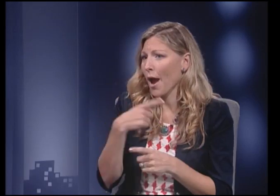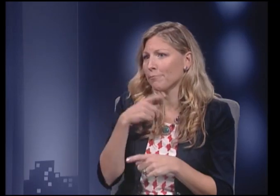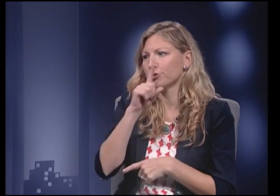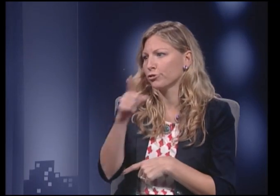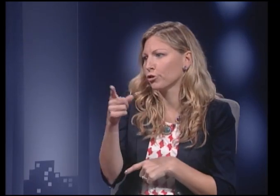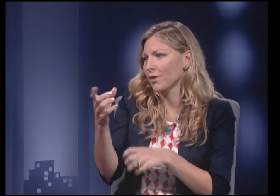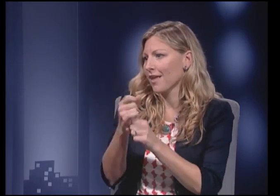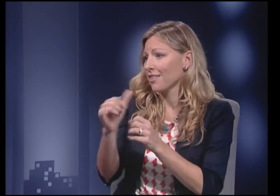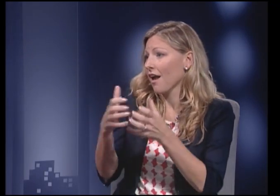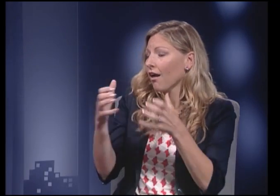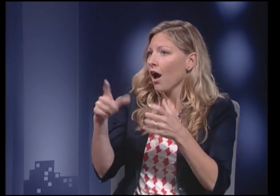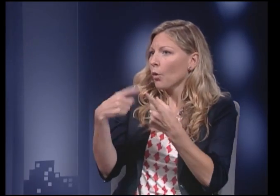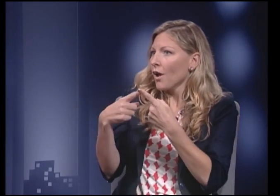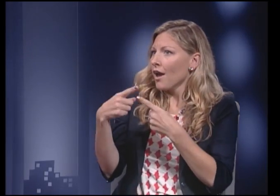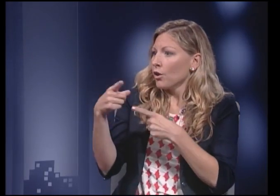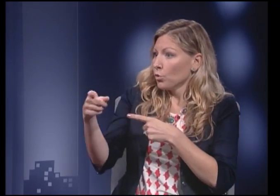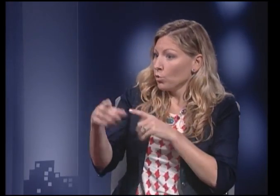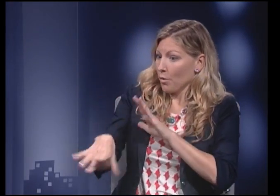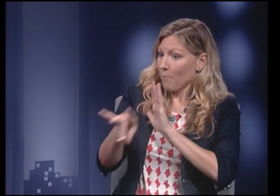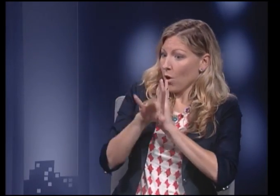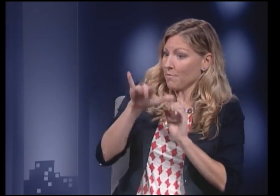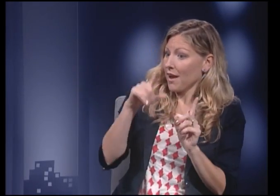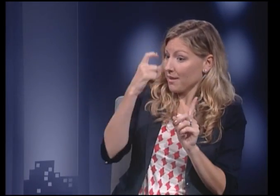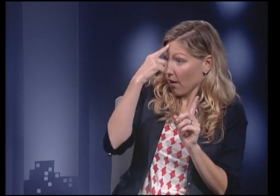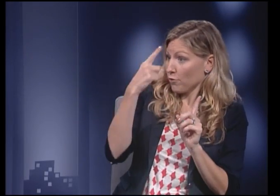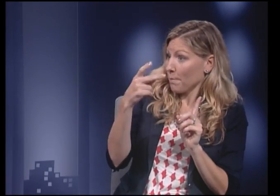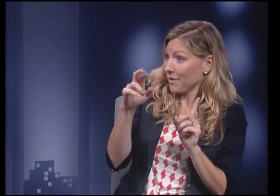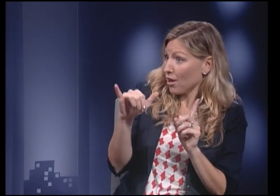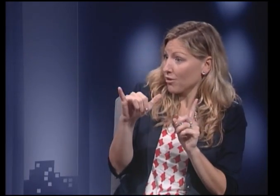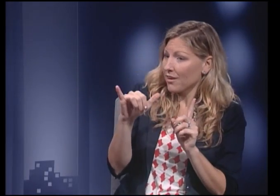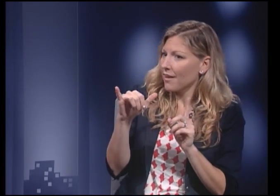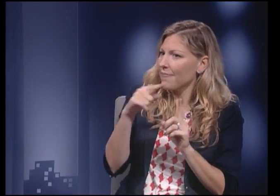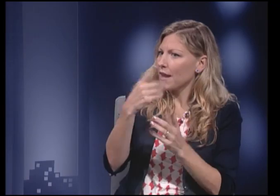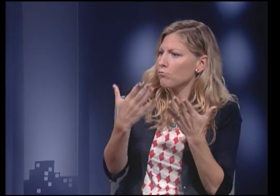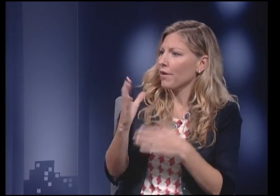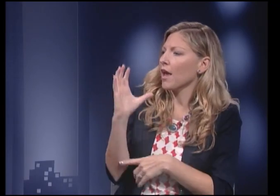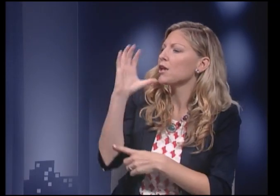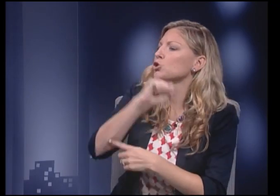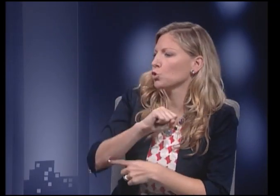I understand that and I'm sure you get that a lot when-- because you're appointed by Governor Perry,